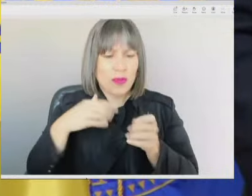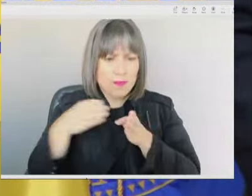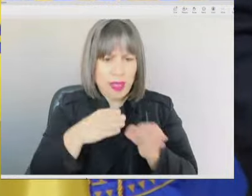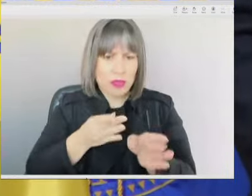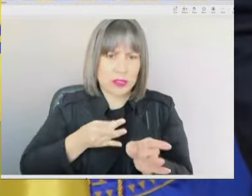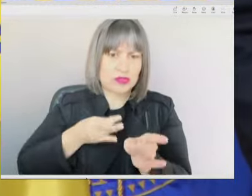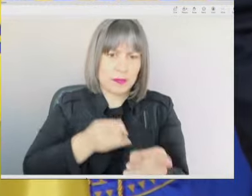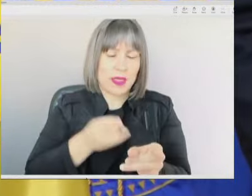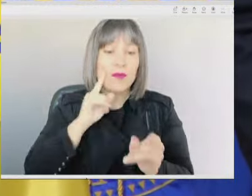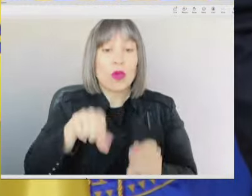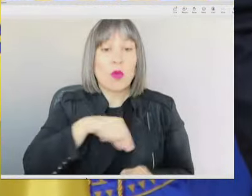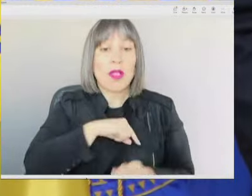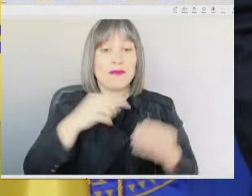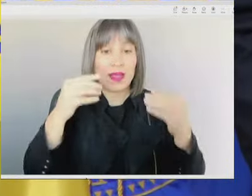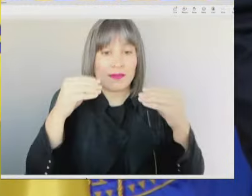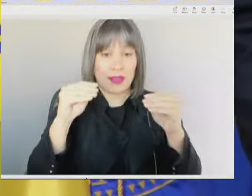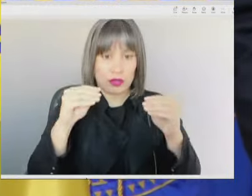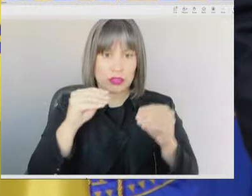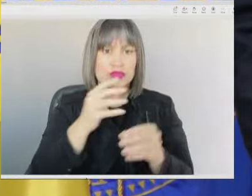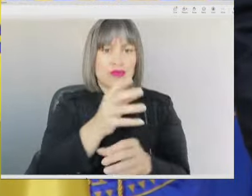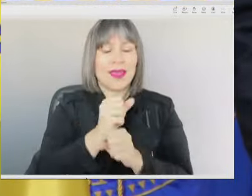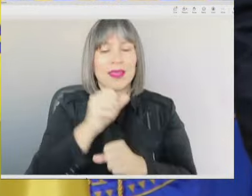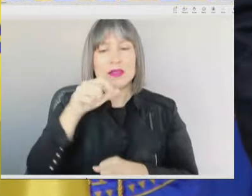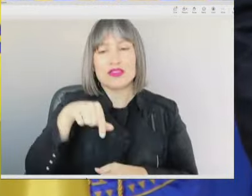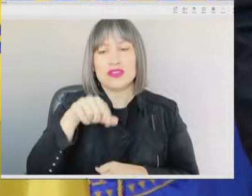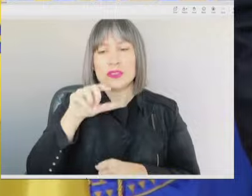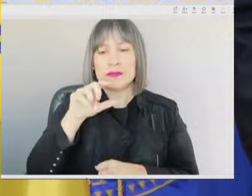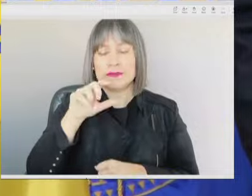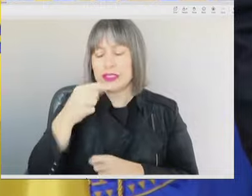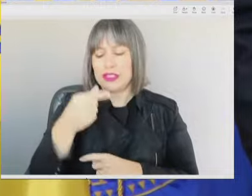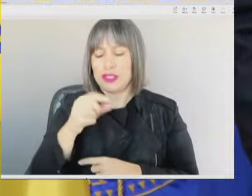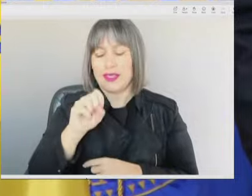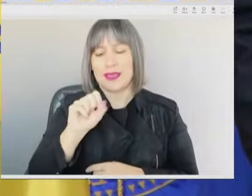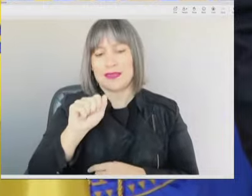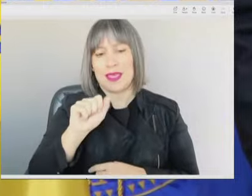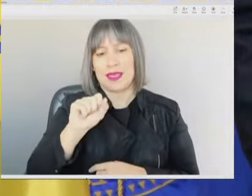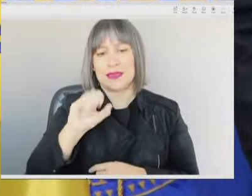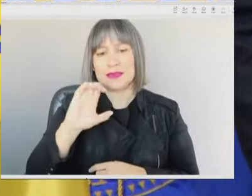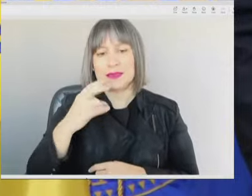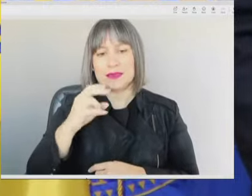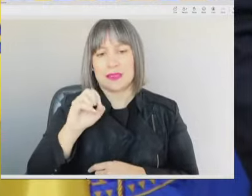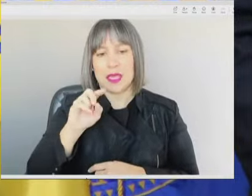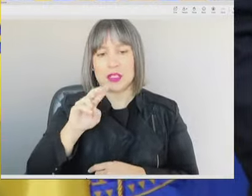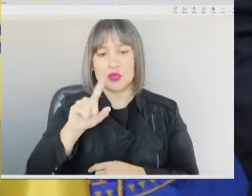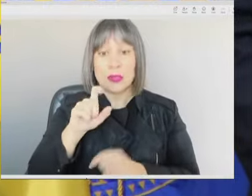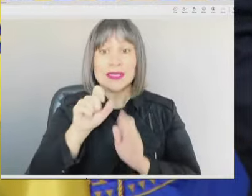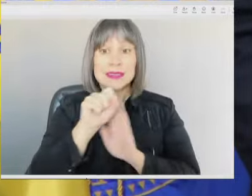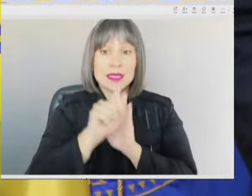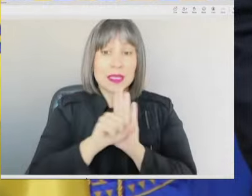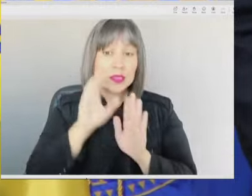to obtain a GSA schedule. This will allow states to more quickly procure technology solutions at